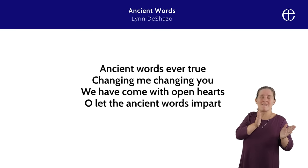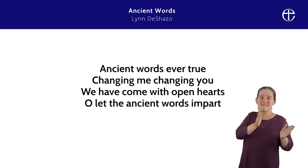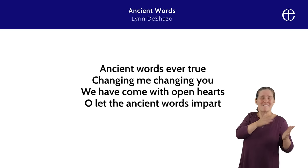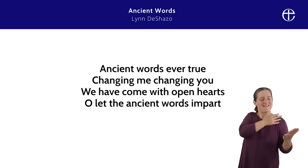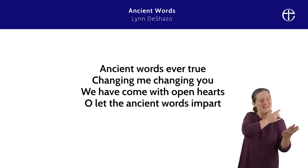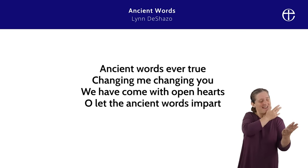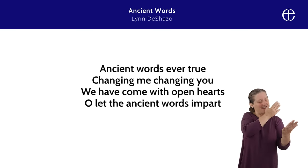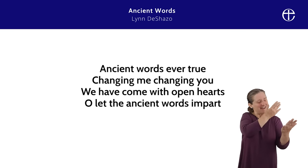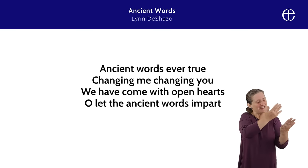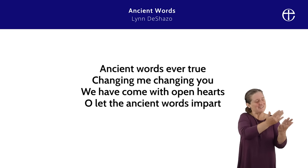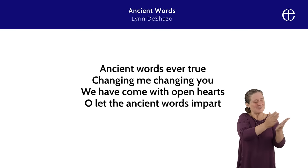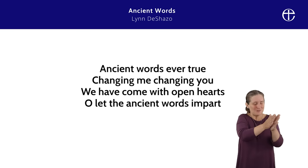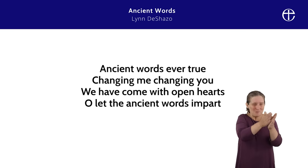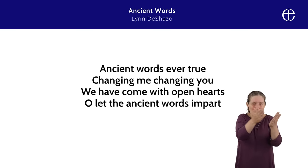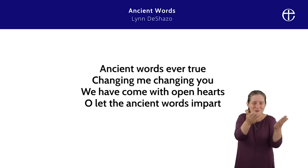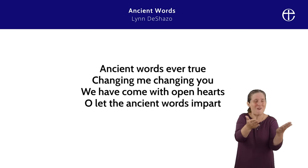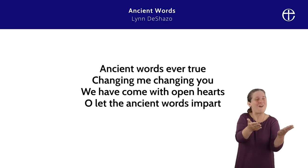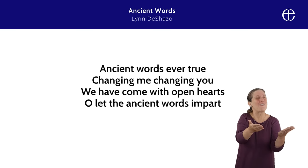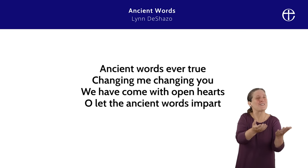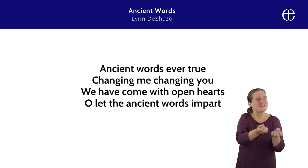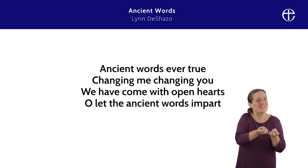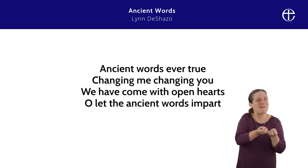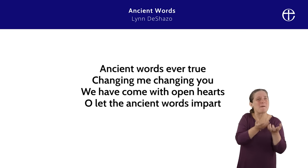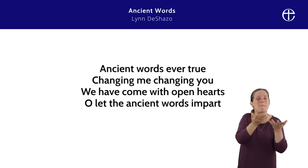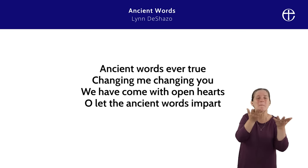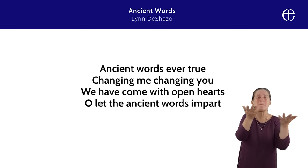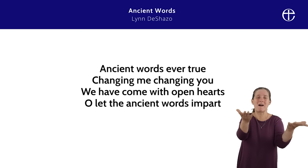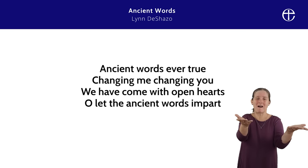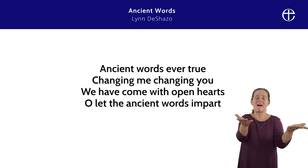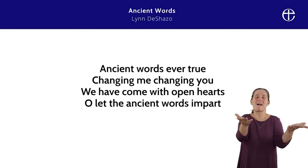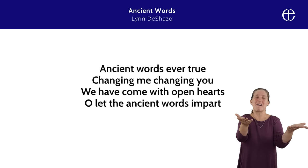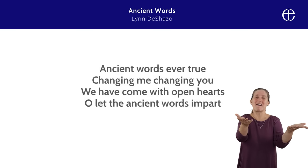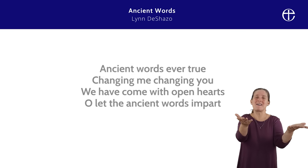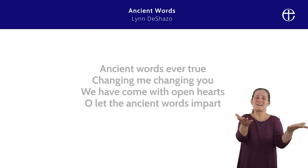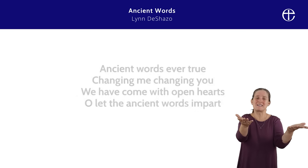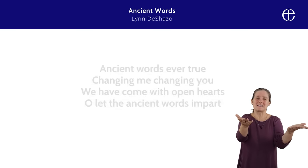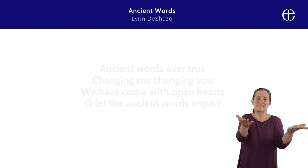O let the ancient words impart